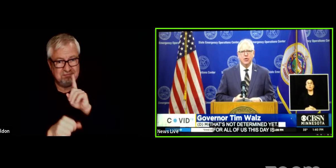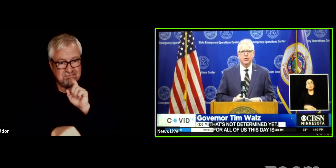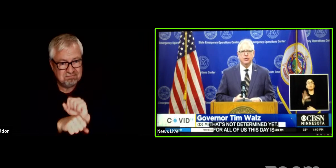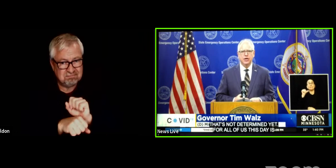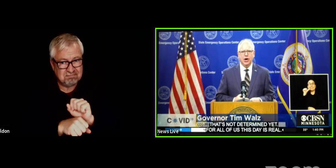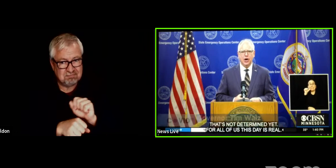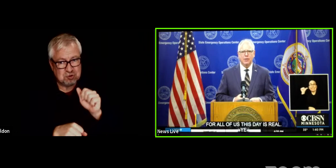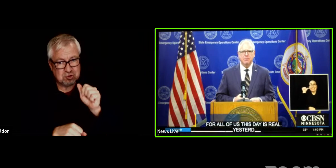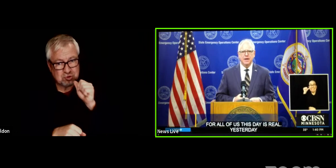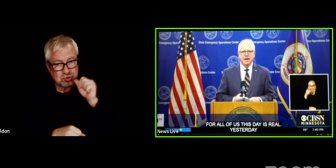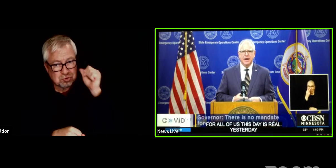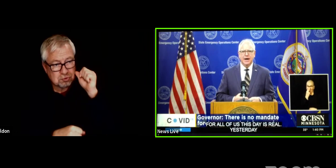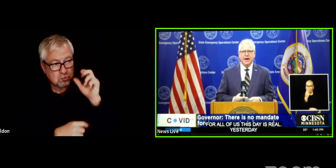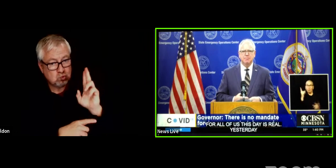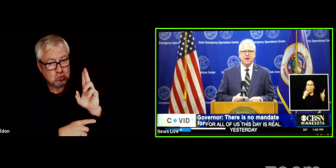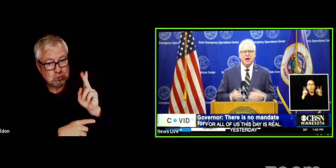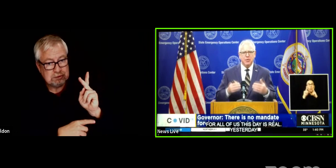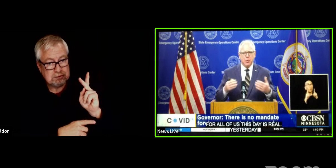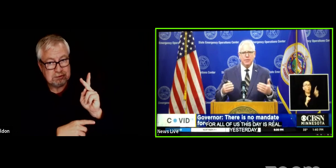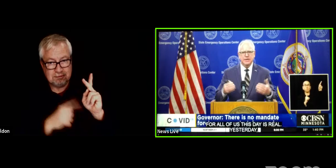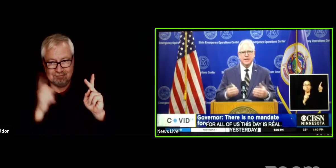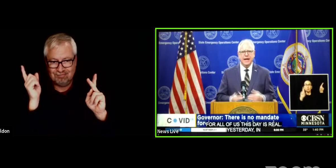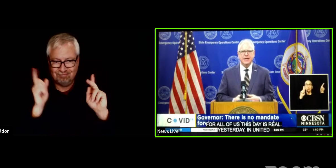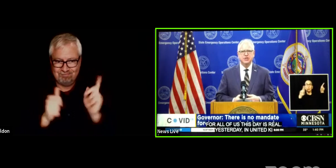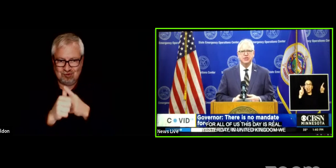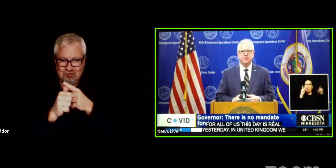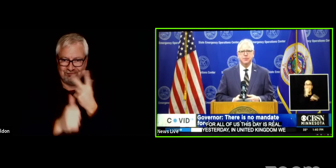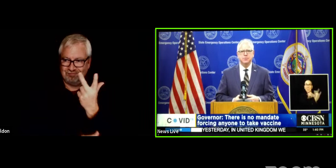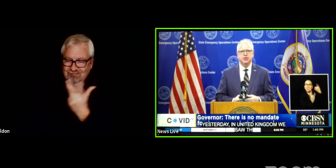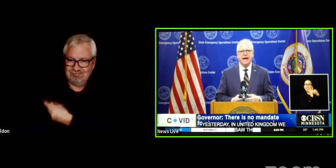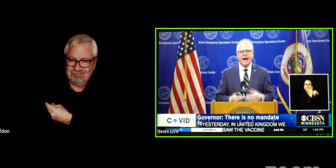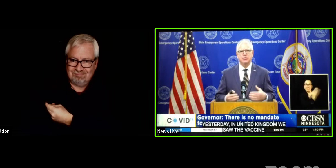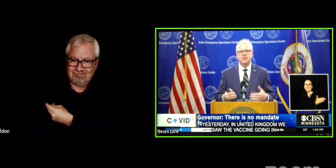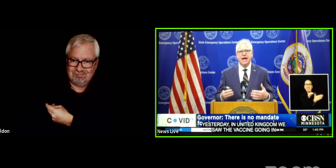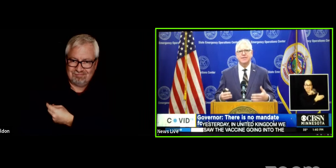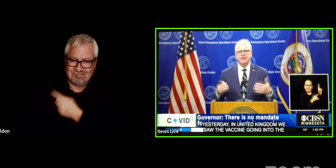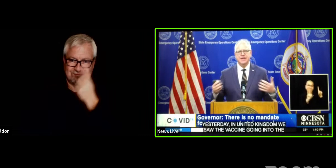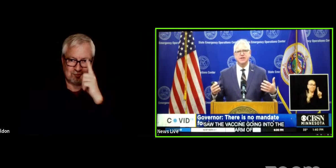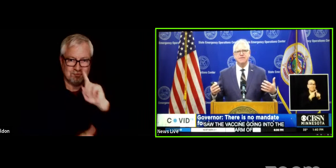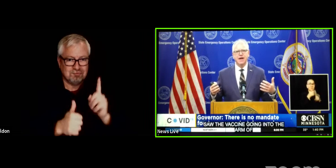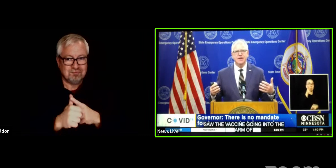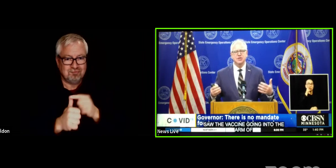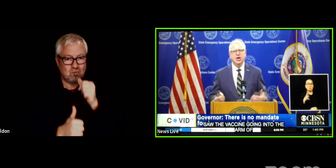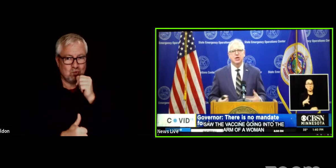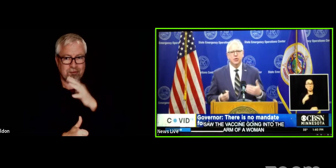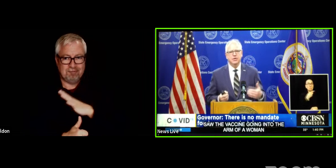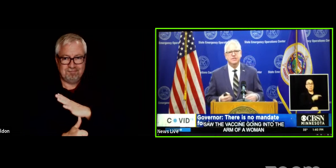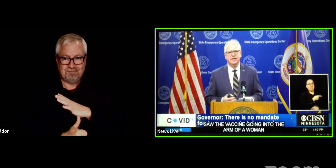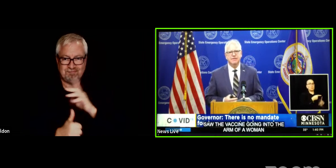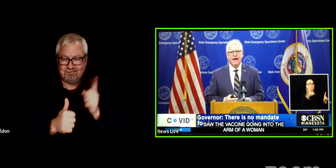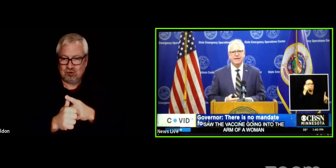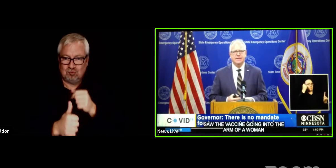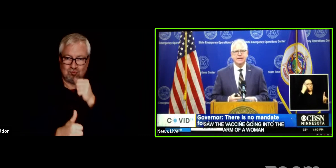VACCINE GO INTO THE ARM OF A WOMAN AND SHE IS THE FIRST PERSON OUTSIDE THE TESTING PHASE TO RECEIVE THE VACCINE.